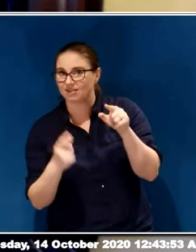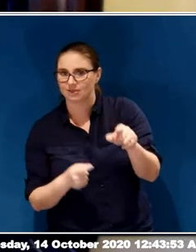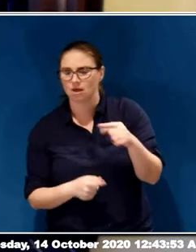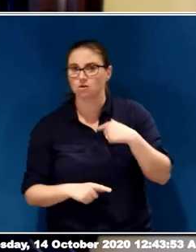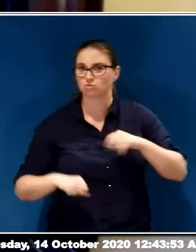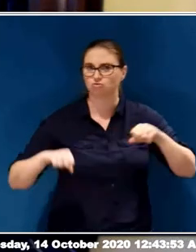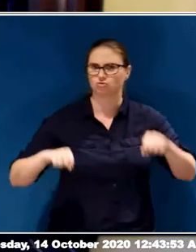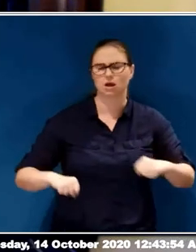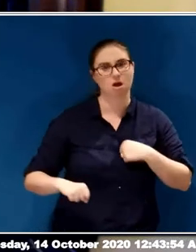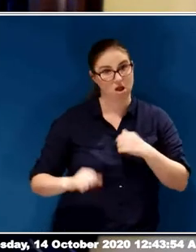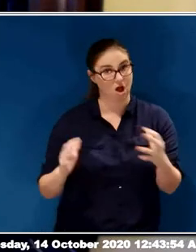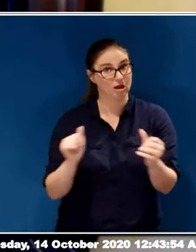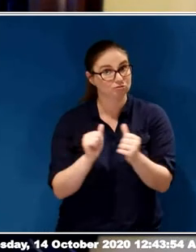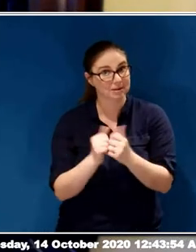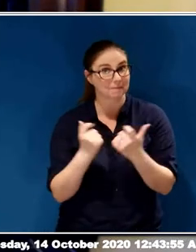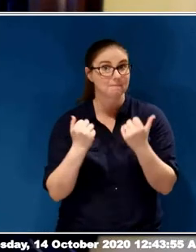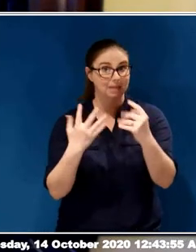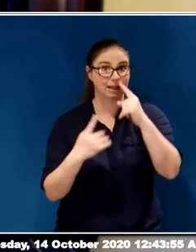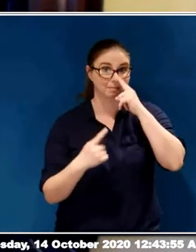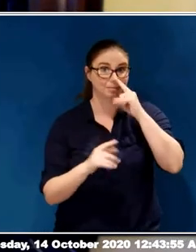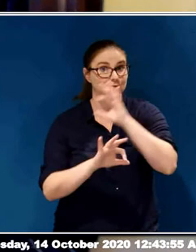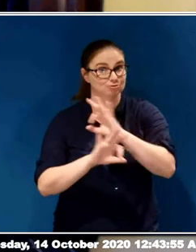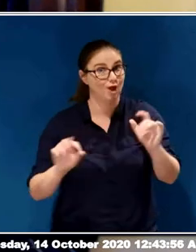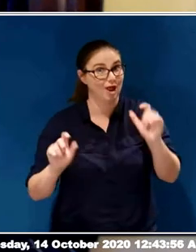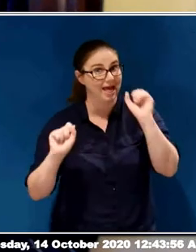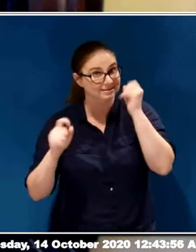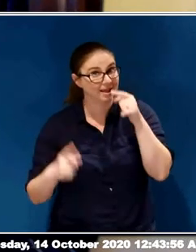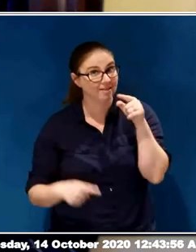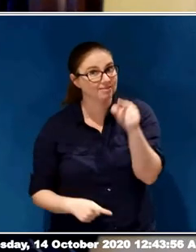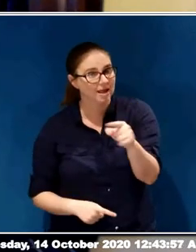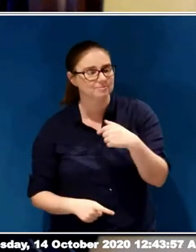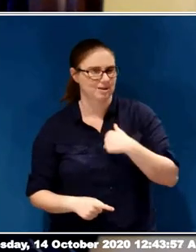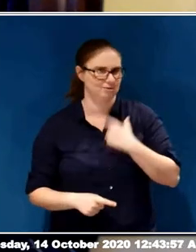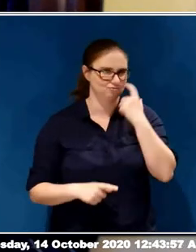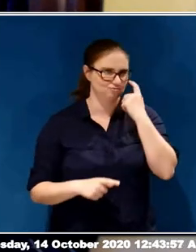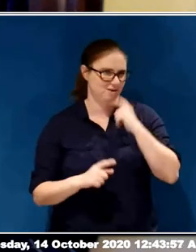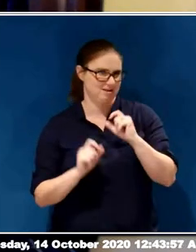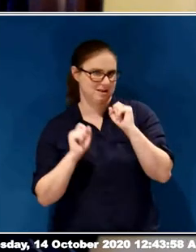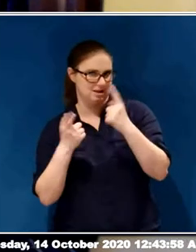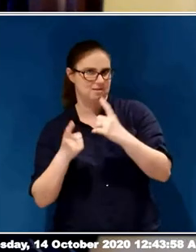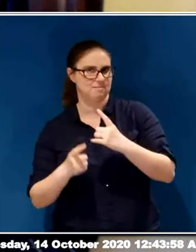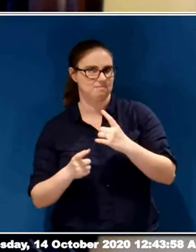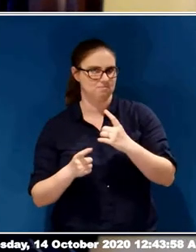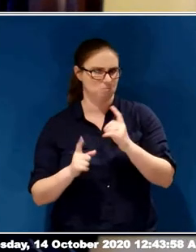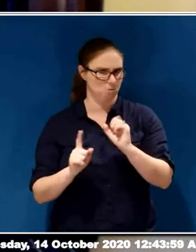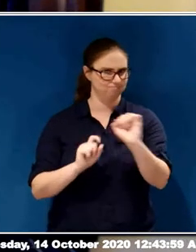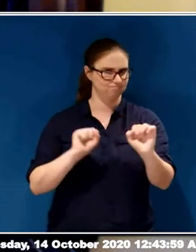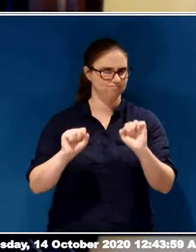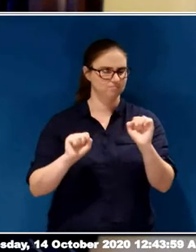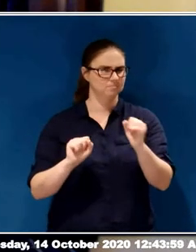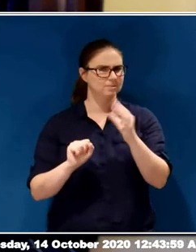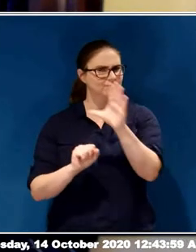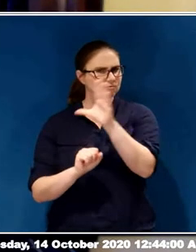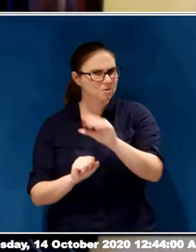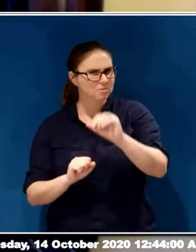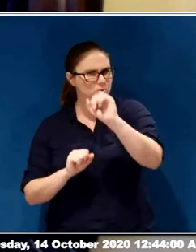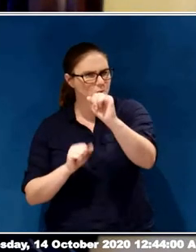From your evidence, tell me if I'm wrong in what I deduce, the first question is